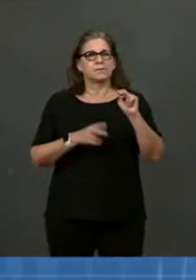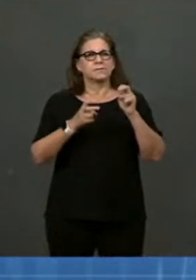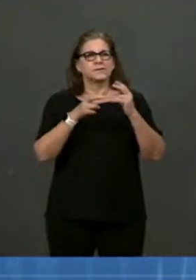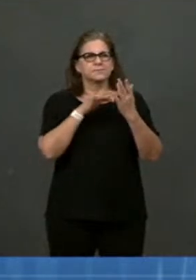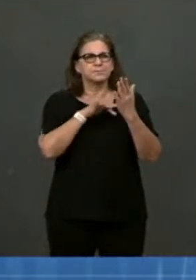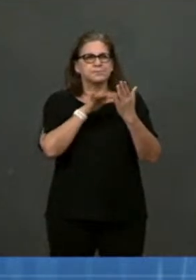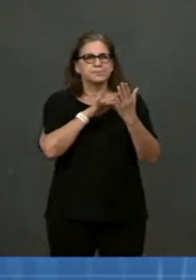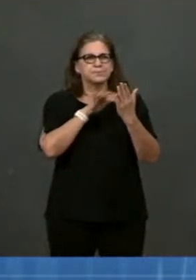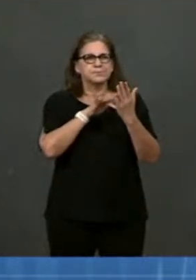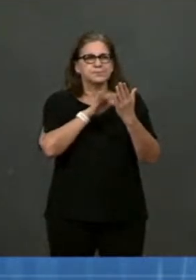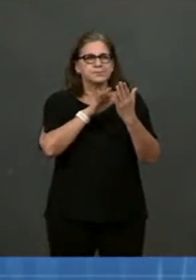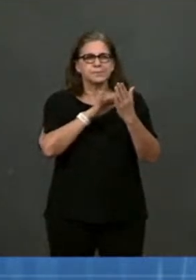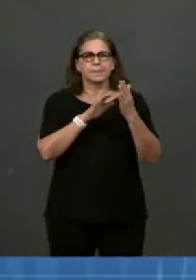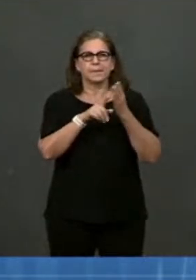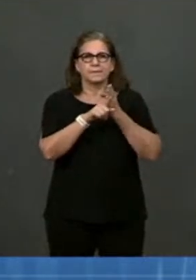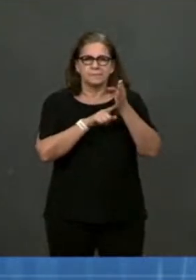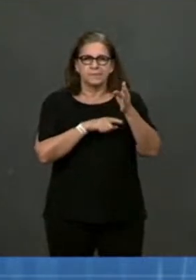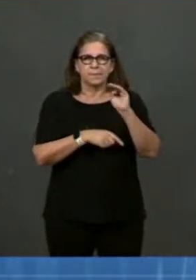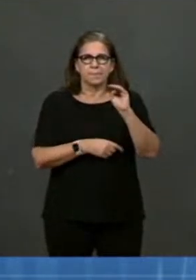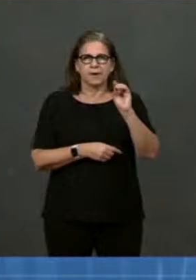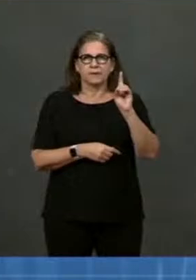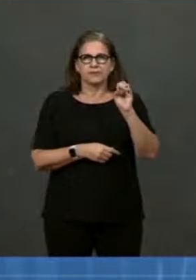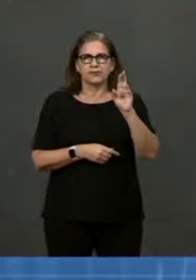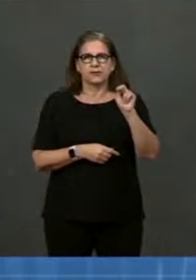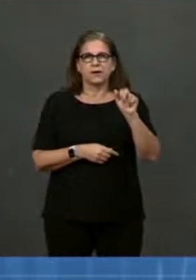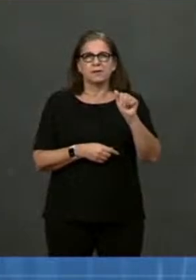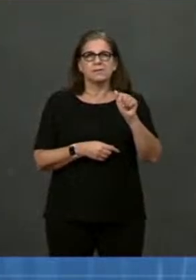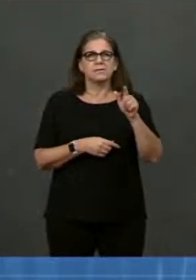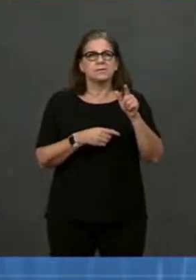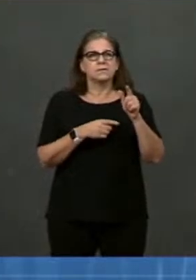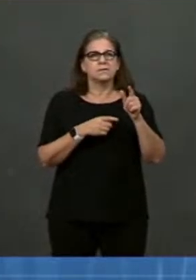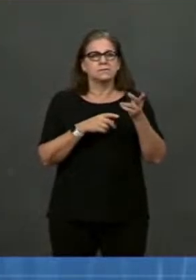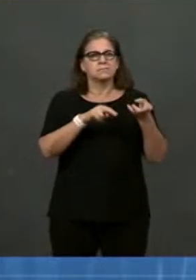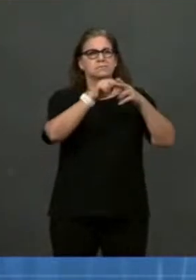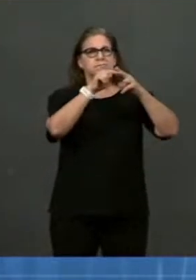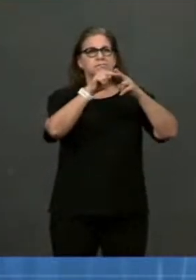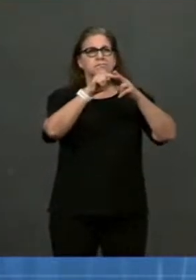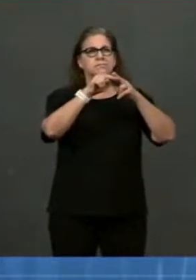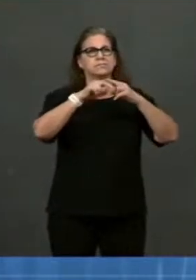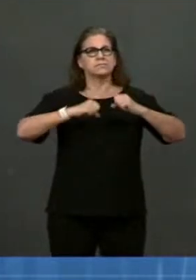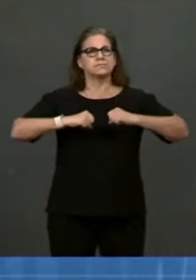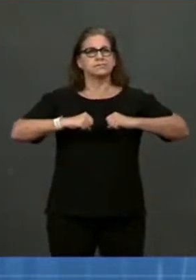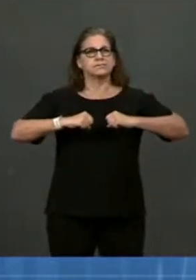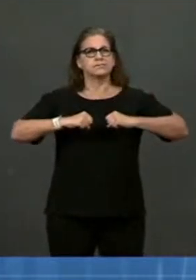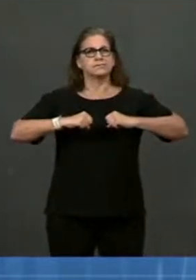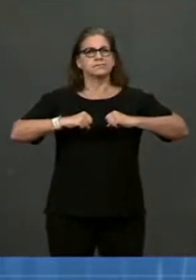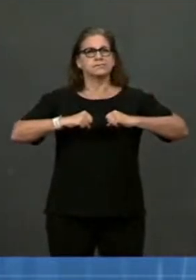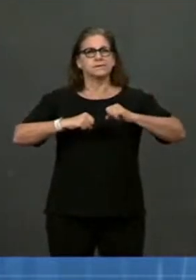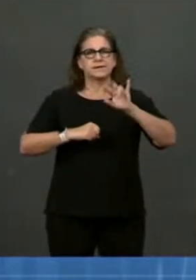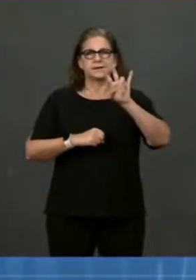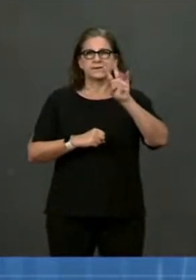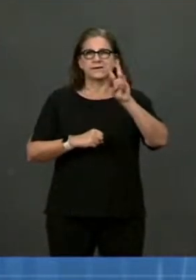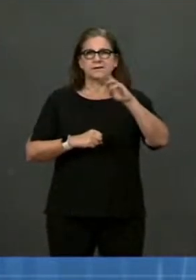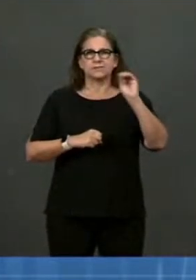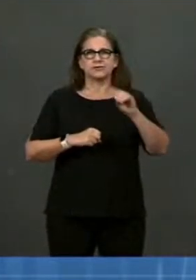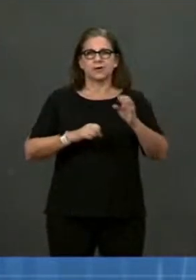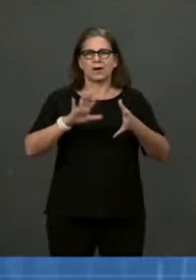PRIMARY REGISTERMENT. THE MRNA WHICH IS THE BOOST TO THAT AS YOU CAN SEE BRINGS THE